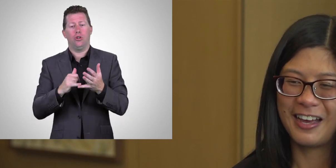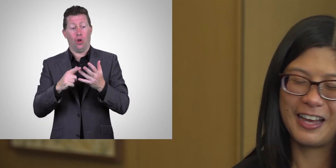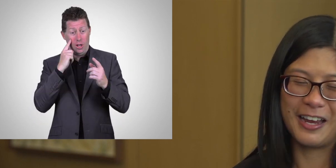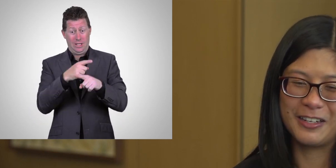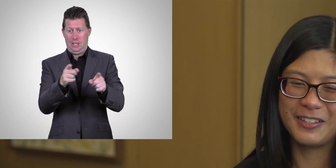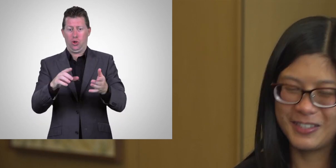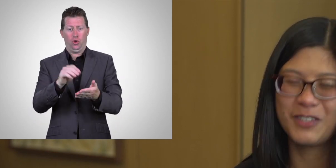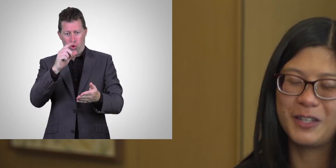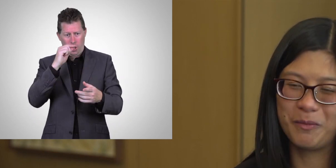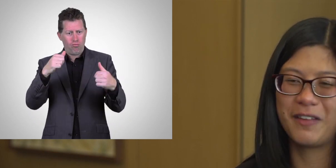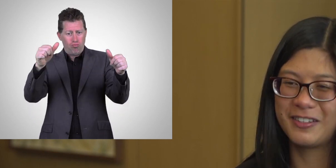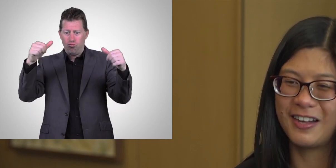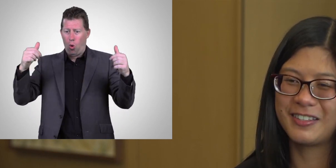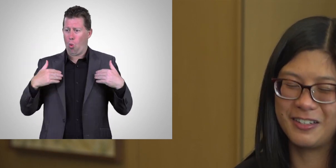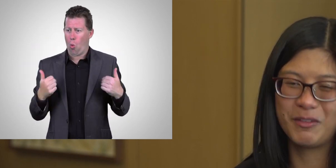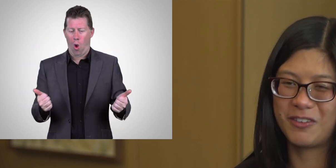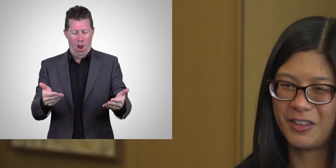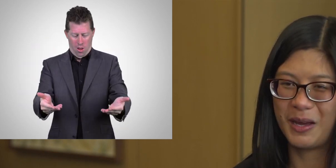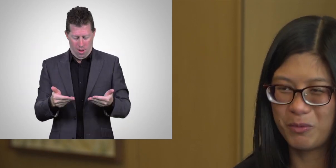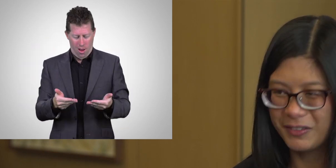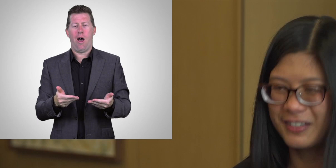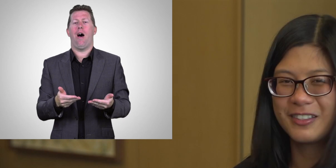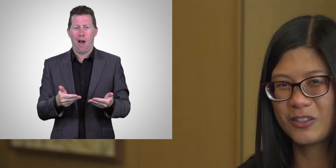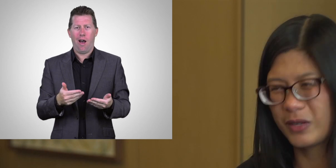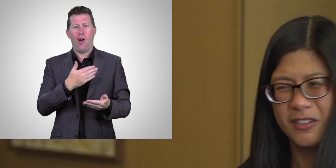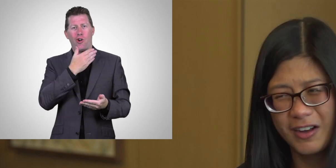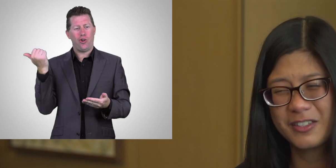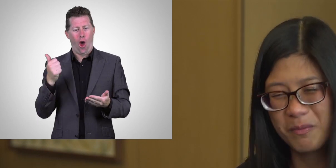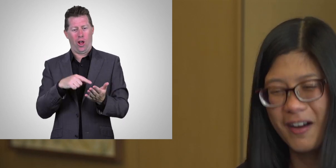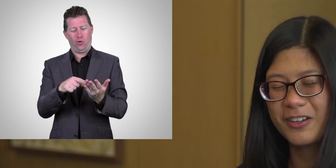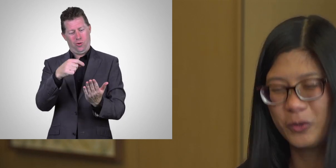can successfully complete the task and demonstrate their capabilities. It's always nice to mark good